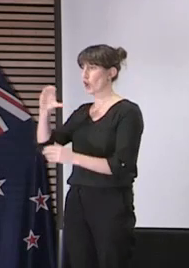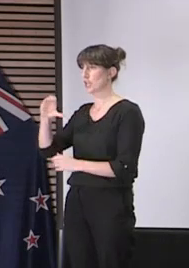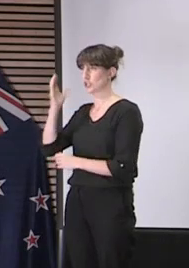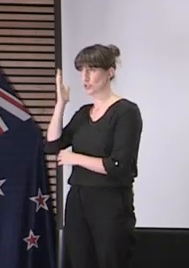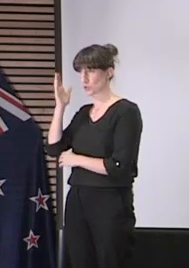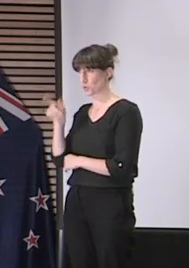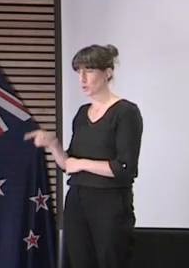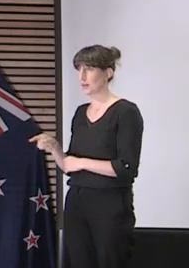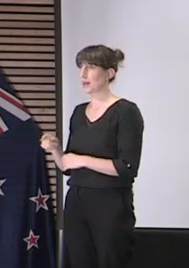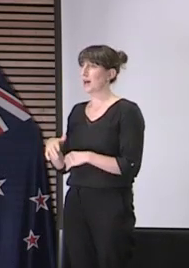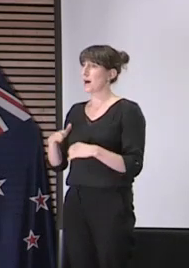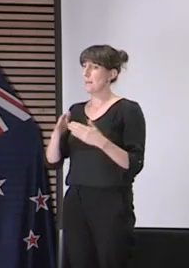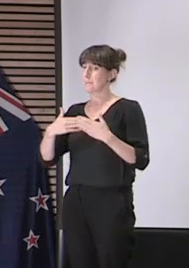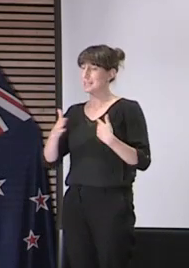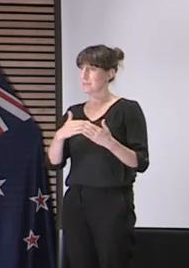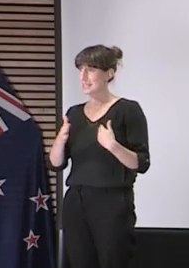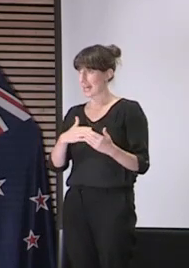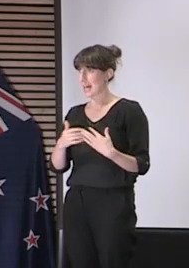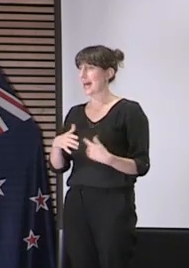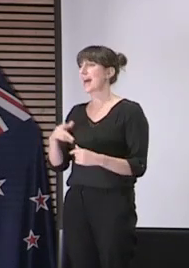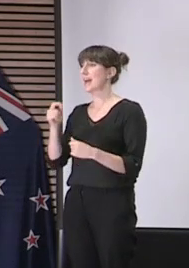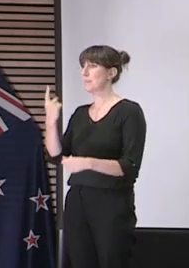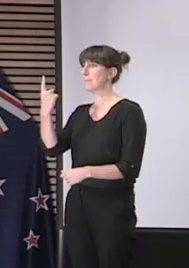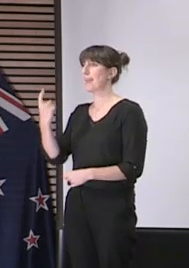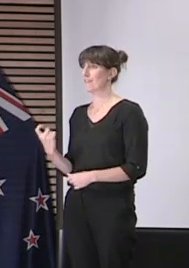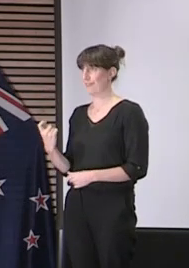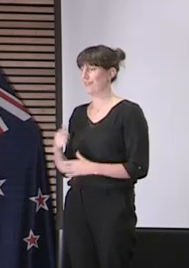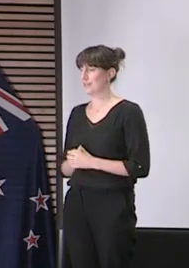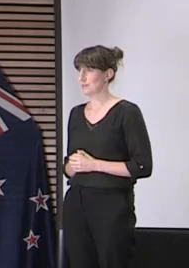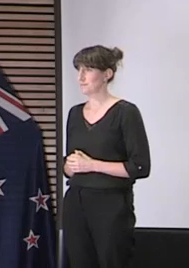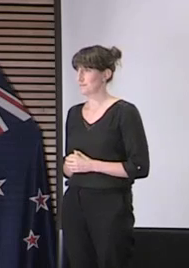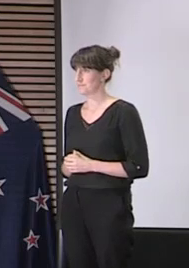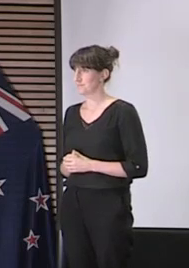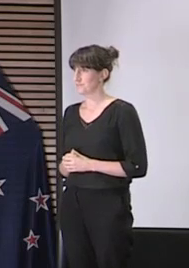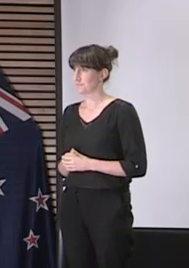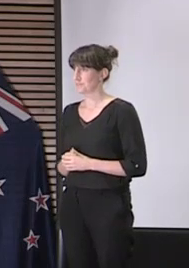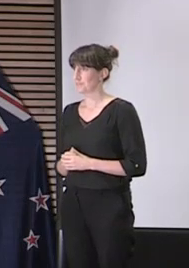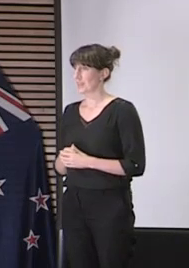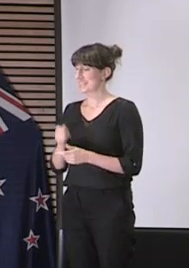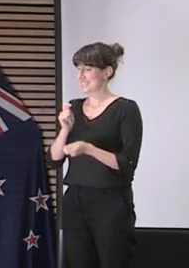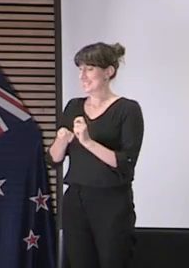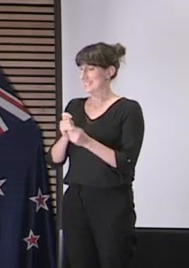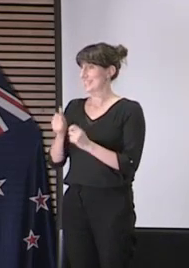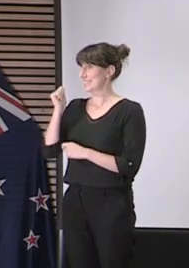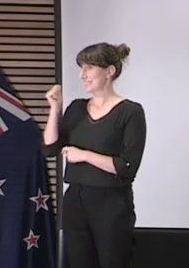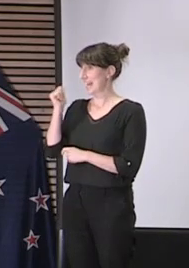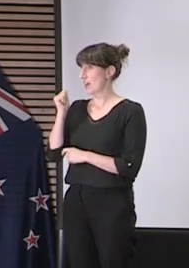Marist College in Auckland,